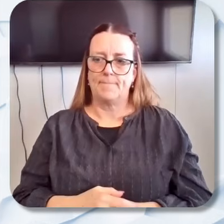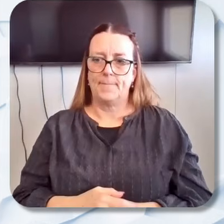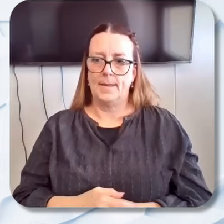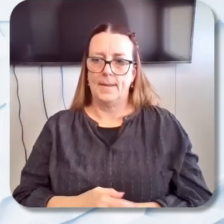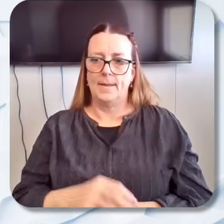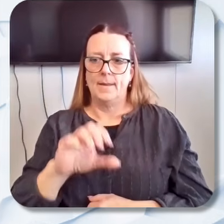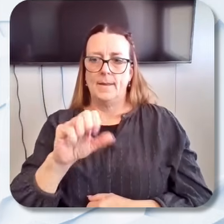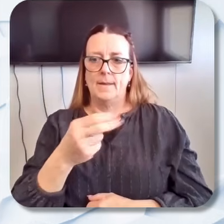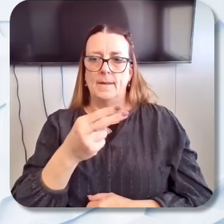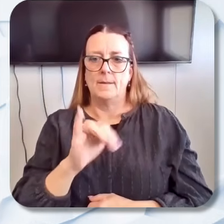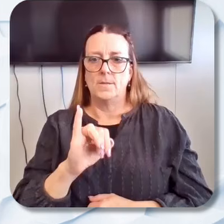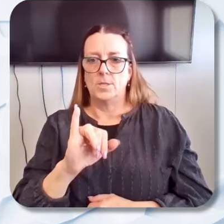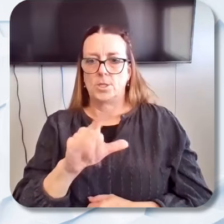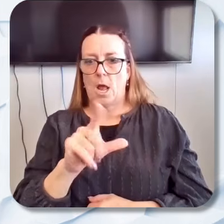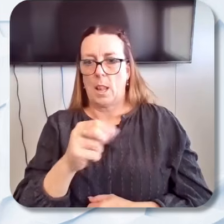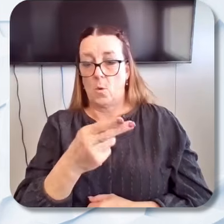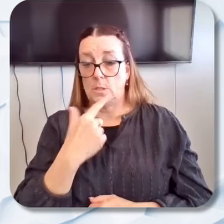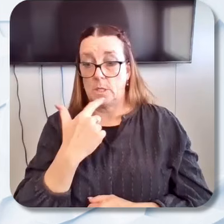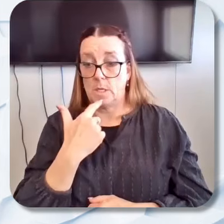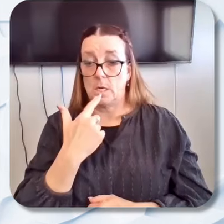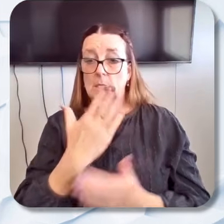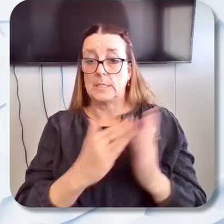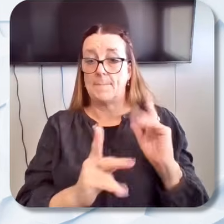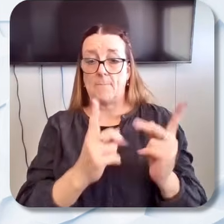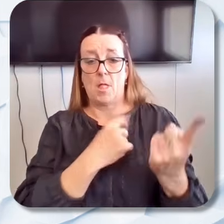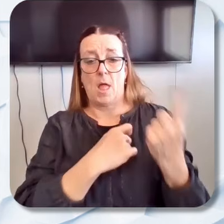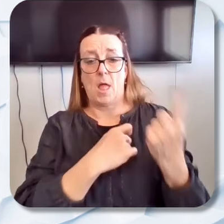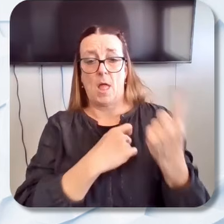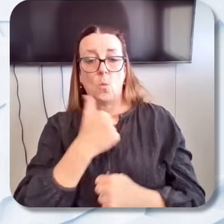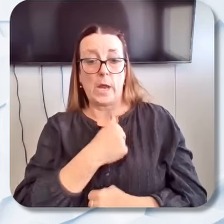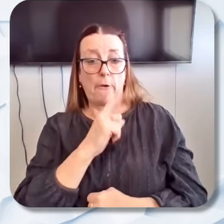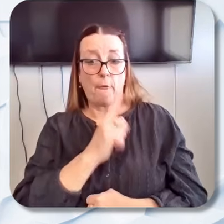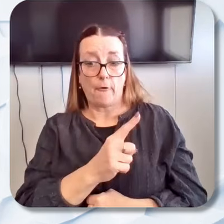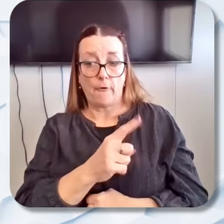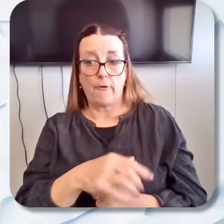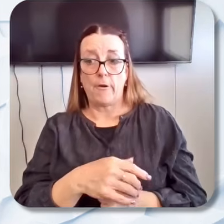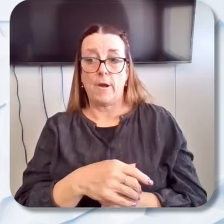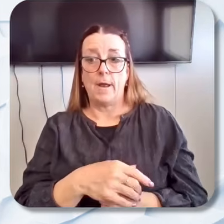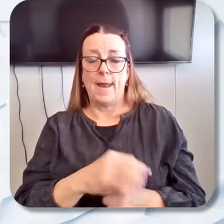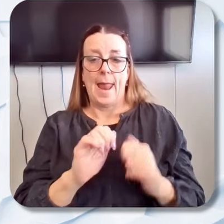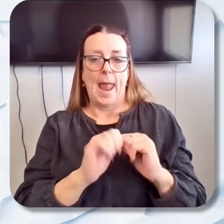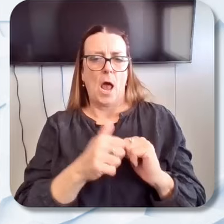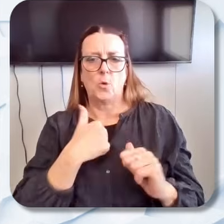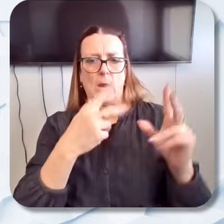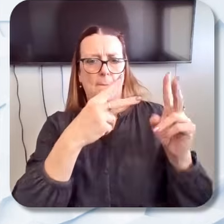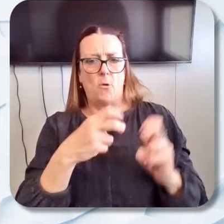Some of the folks that were asking questions were saying, hey, we are, how do we pull that sample?